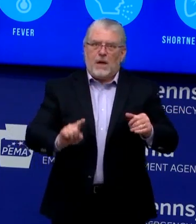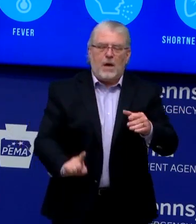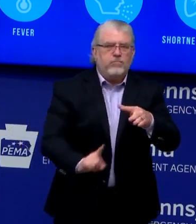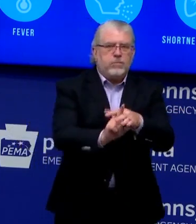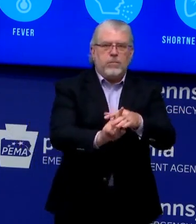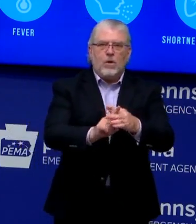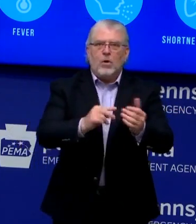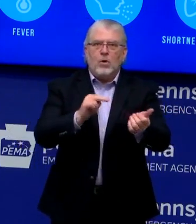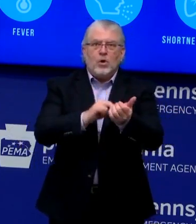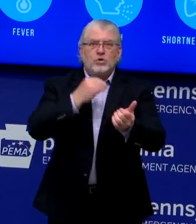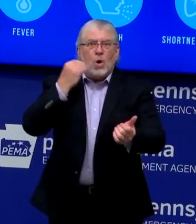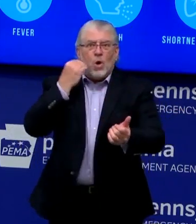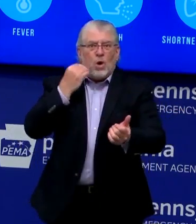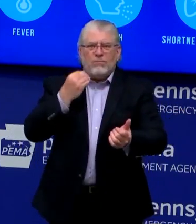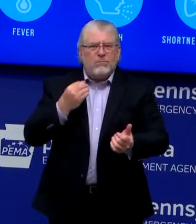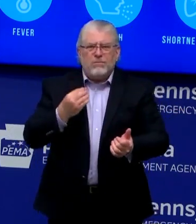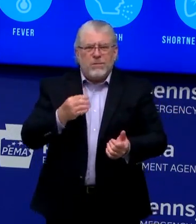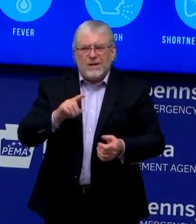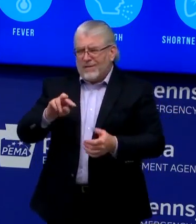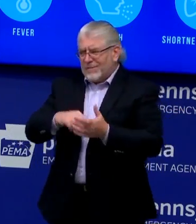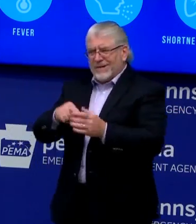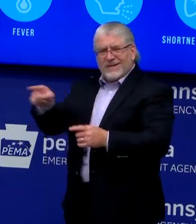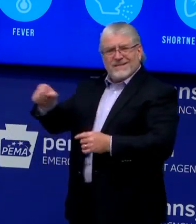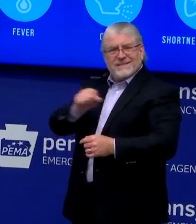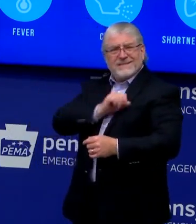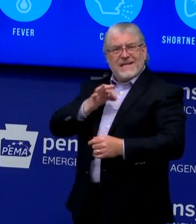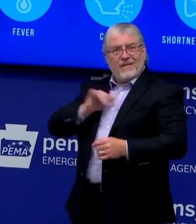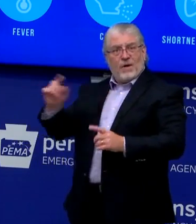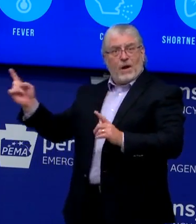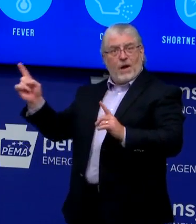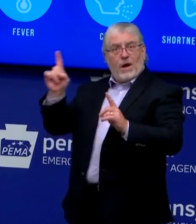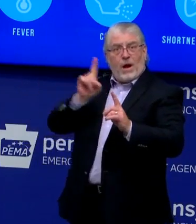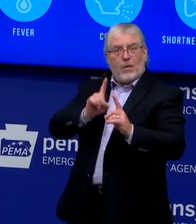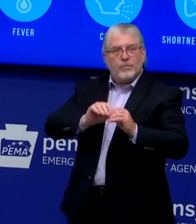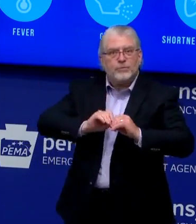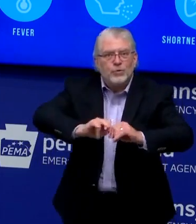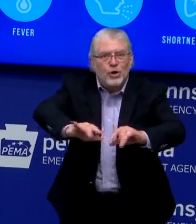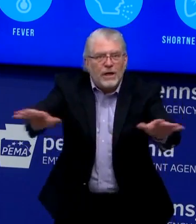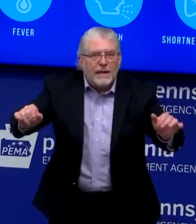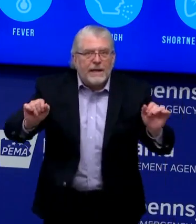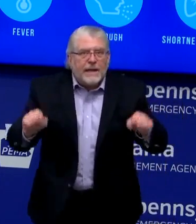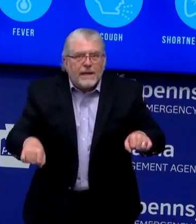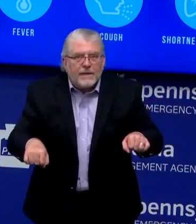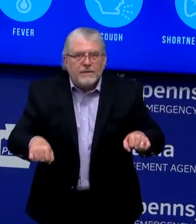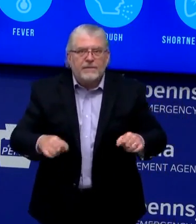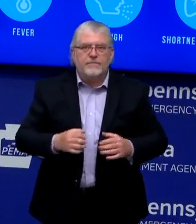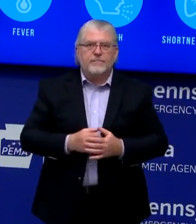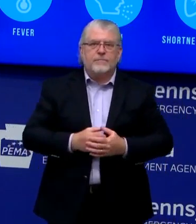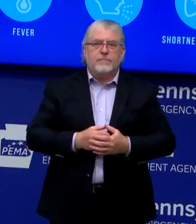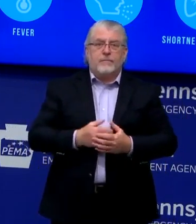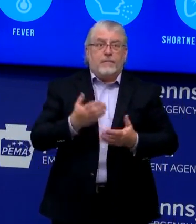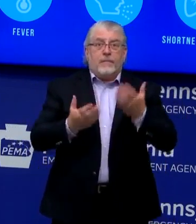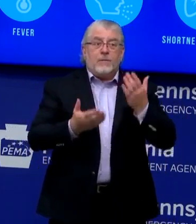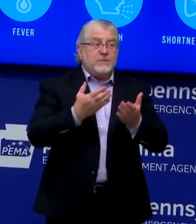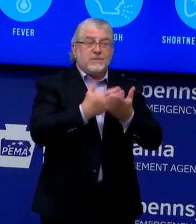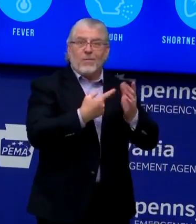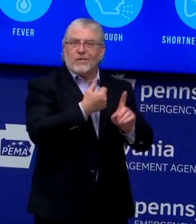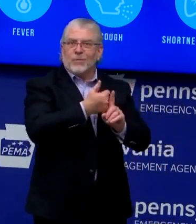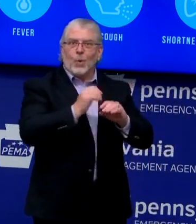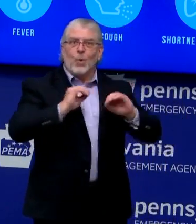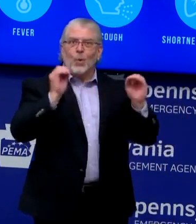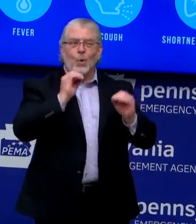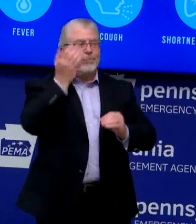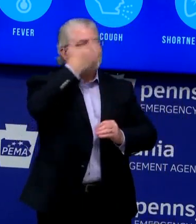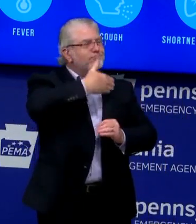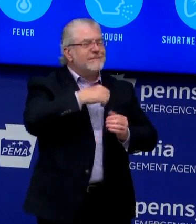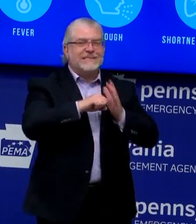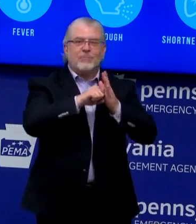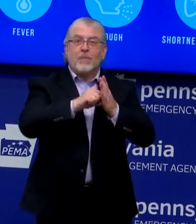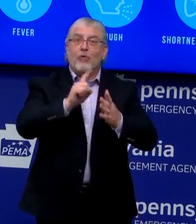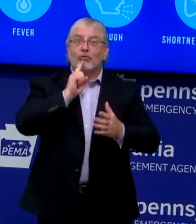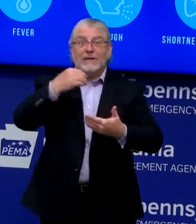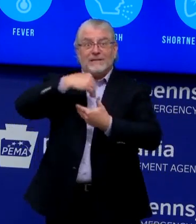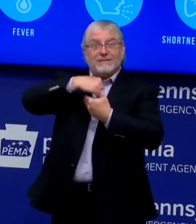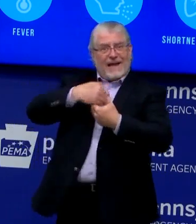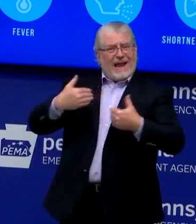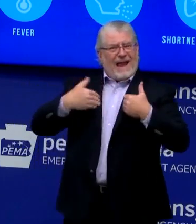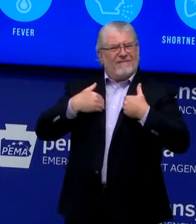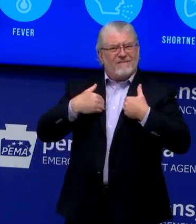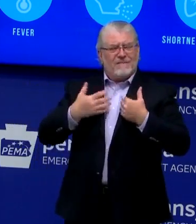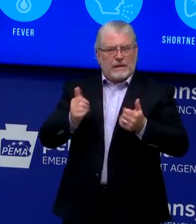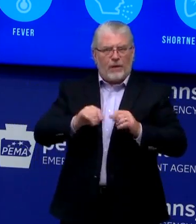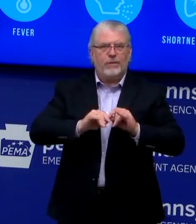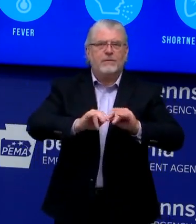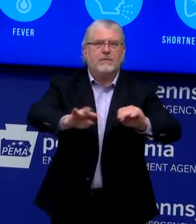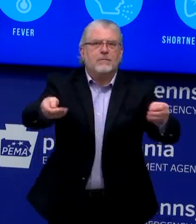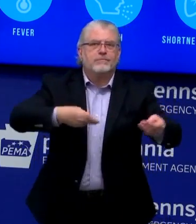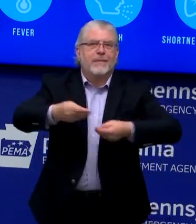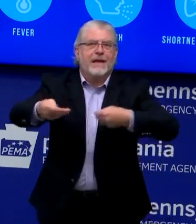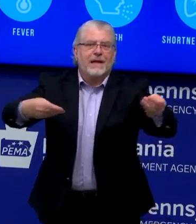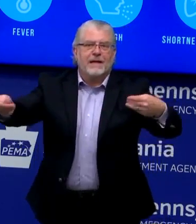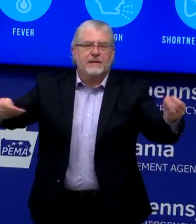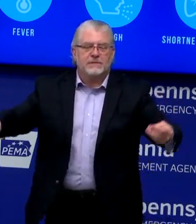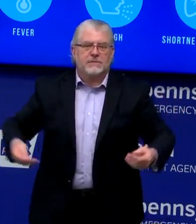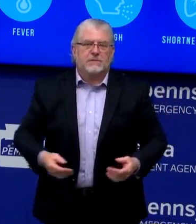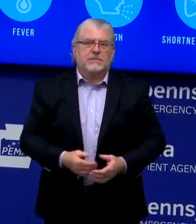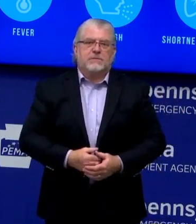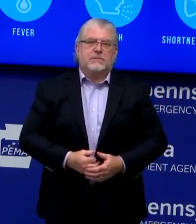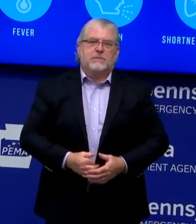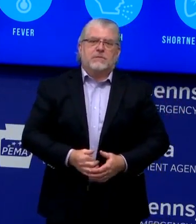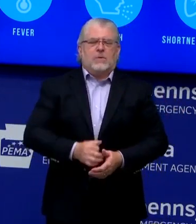WE KNOW THAT COVID 19 DID NOT SUDDENLY APPEAR IN A NURSING HOME AND HAD TO BE BROUGHT IN BY THE STAFF AND THE PEOPLE WHO CARE FOR OUR RESIDENTS IN NURSING HOMES POSSIBLY SOMEONE